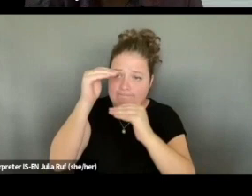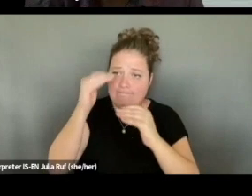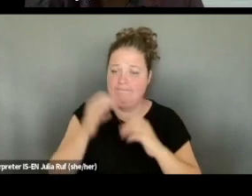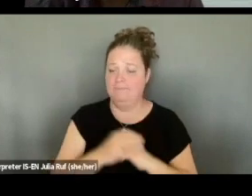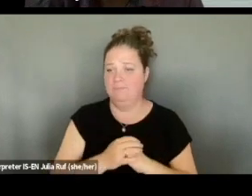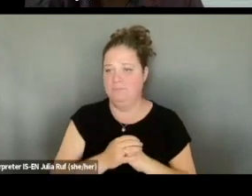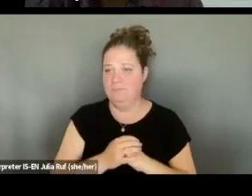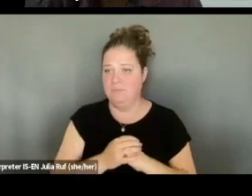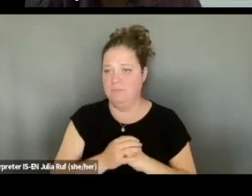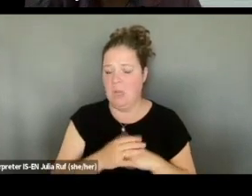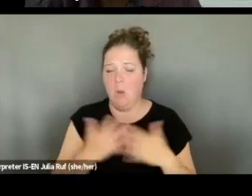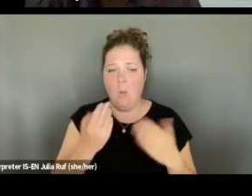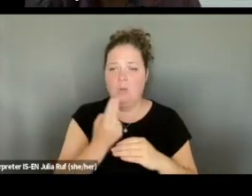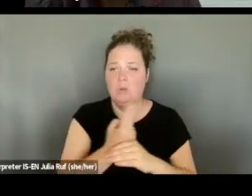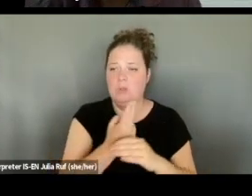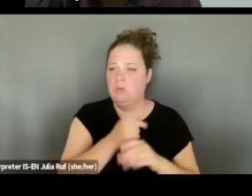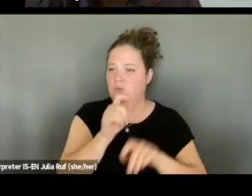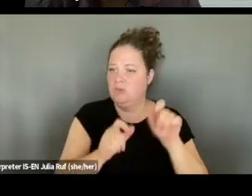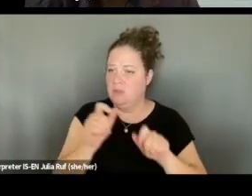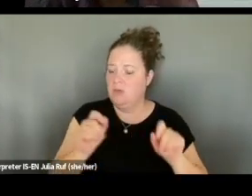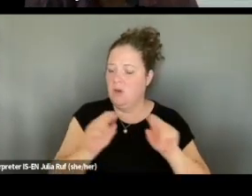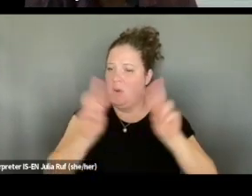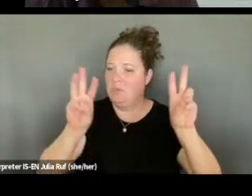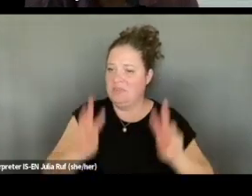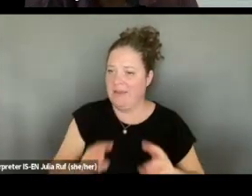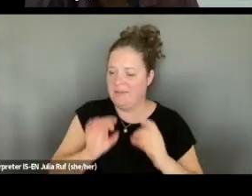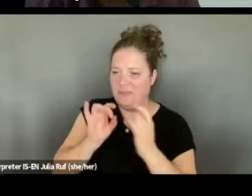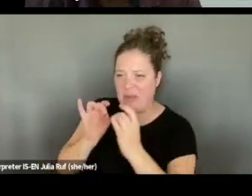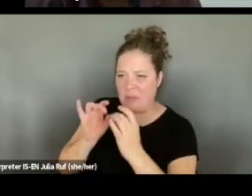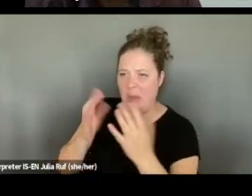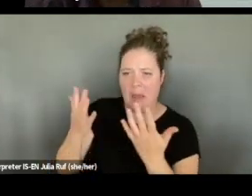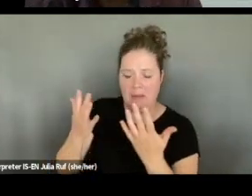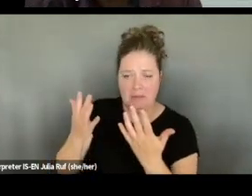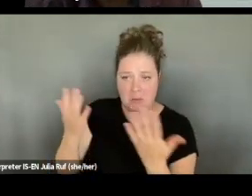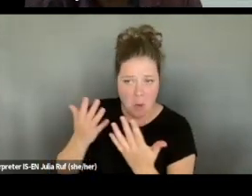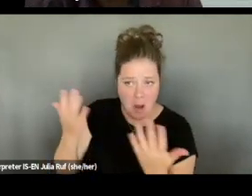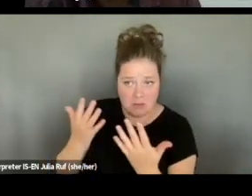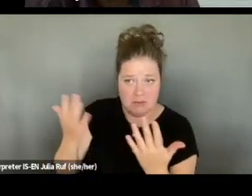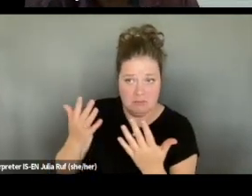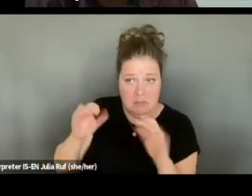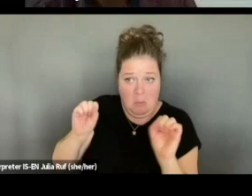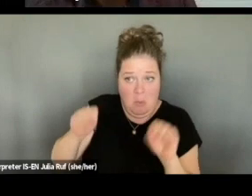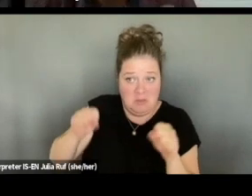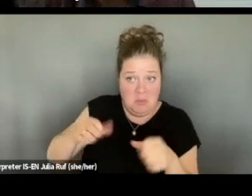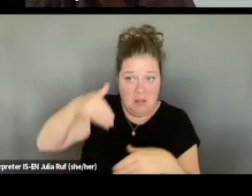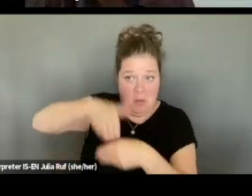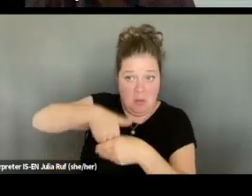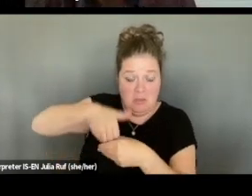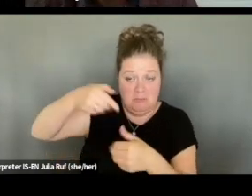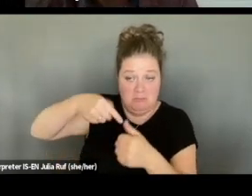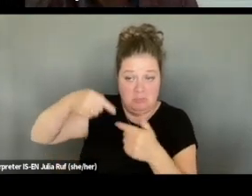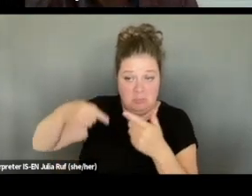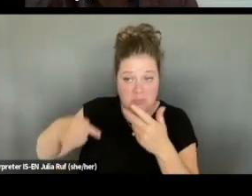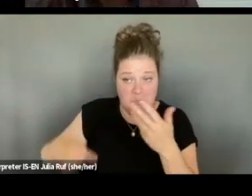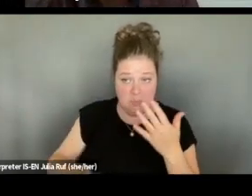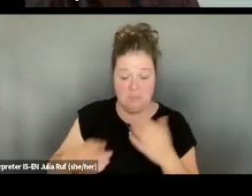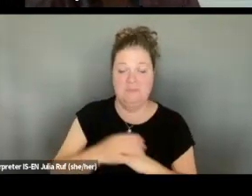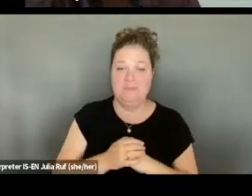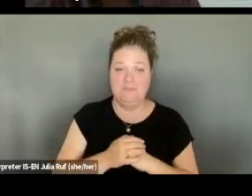may share when this provide feedback about the website, and on the other side, how website owners can facilitate to